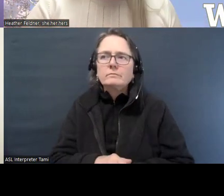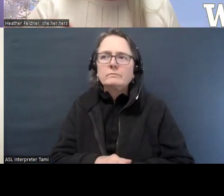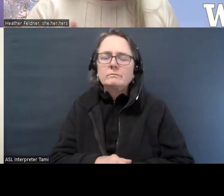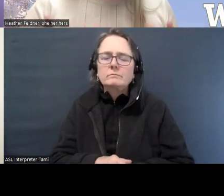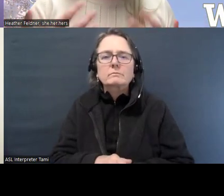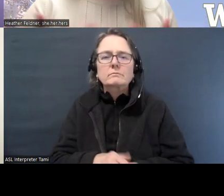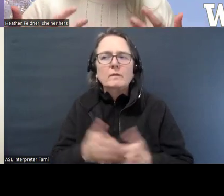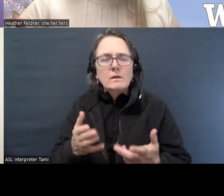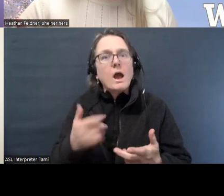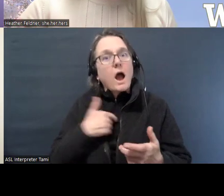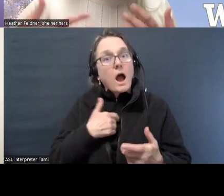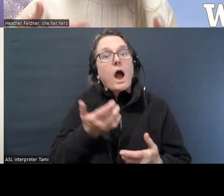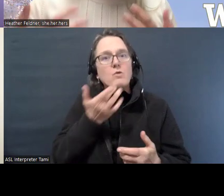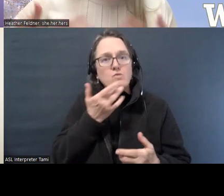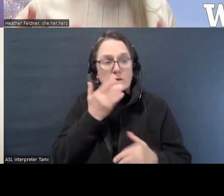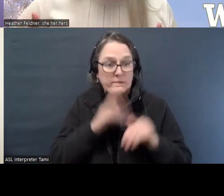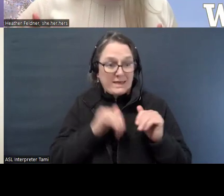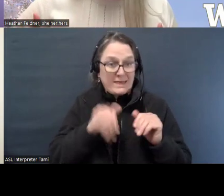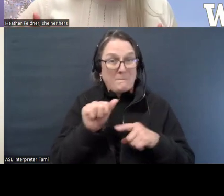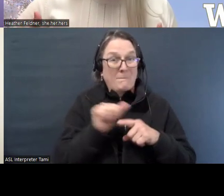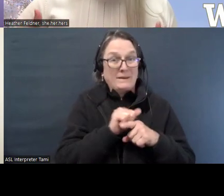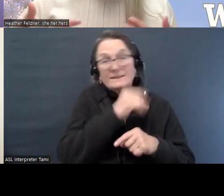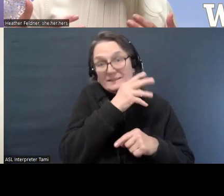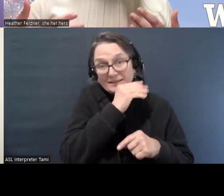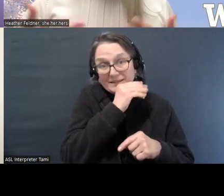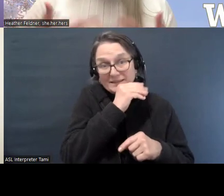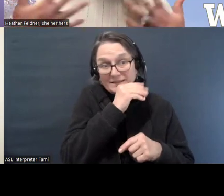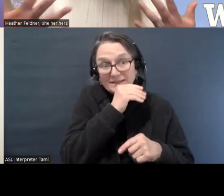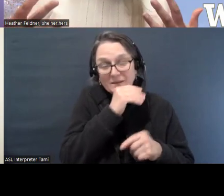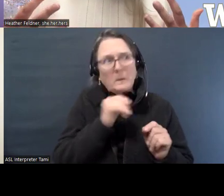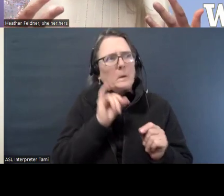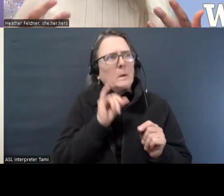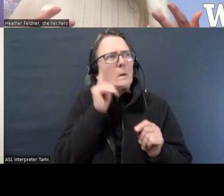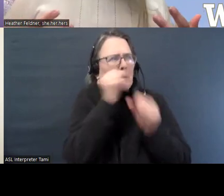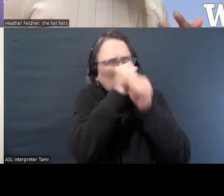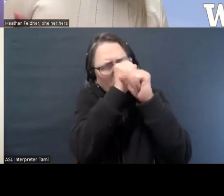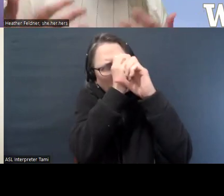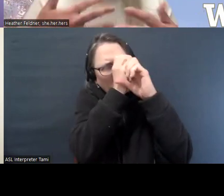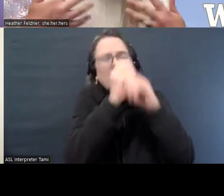that lives that every single day and that's their embodiment rather than trying to think that I